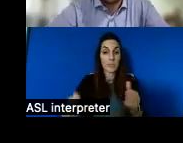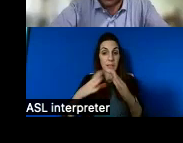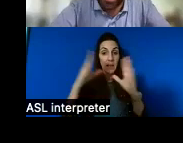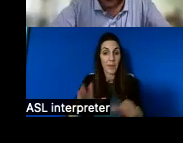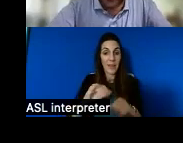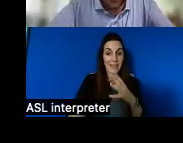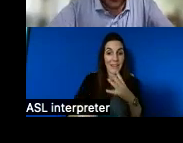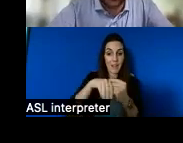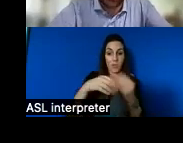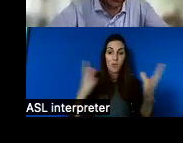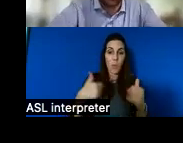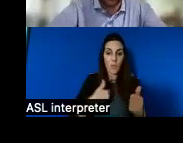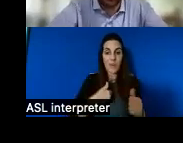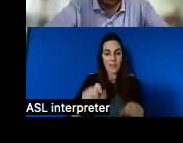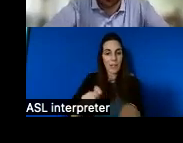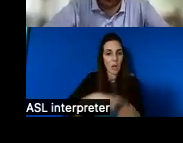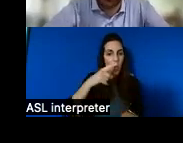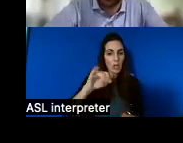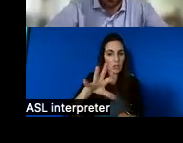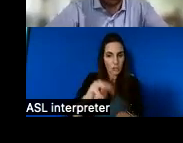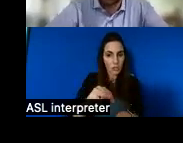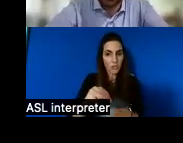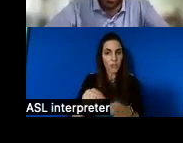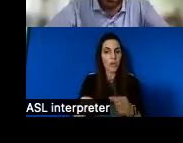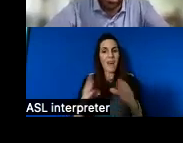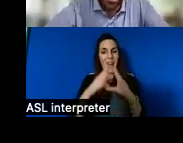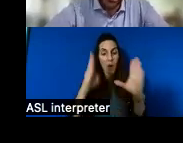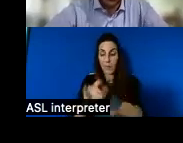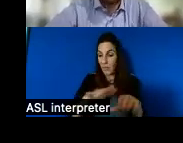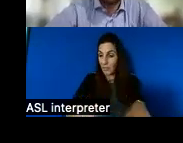need long-term housing your kids are going to grow up if they're not already adults and if they're